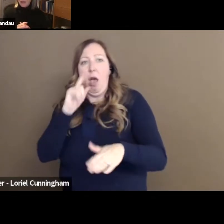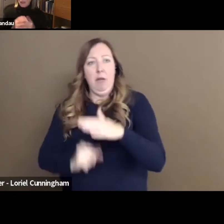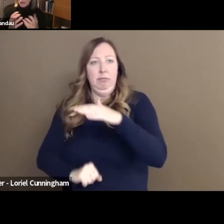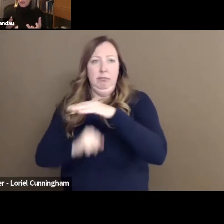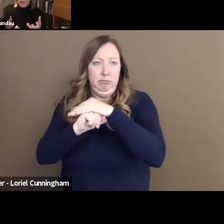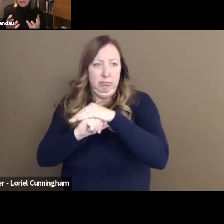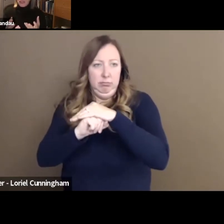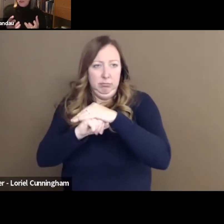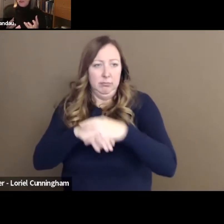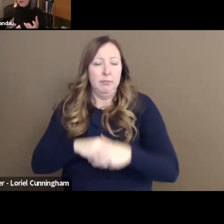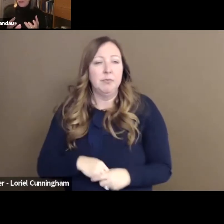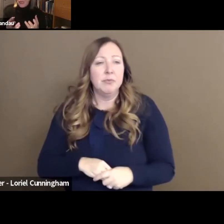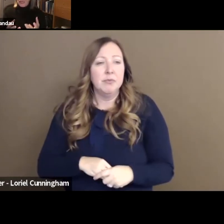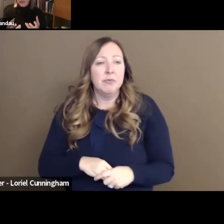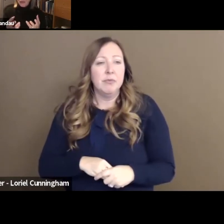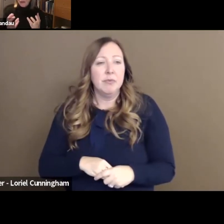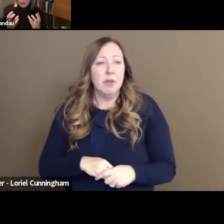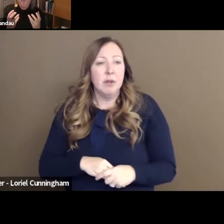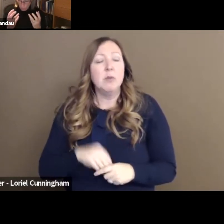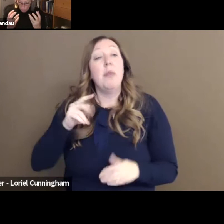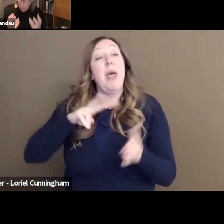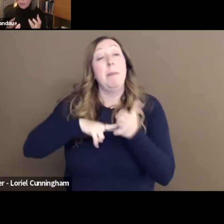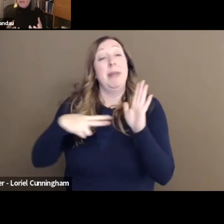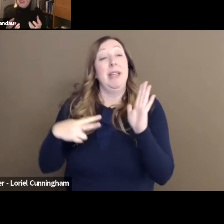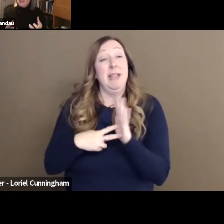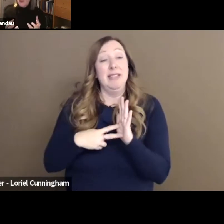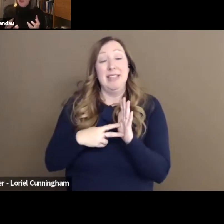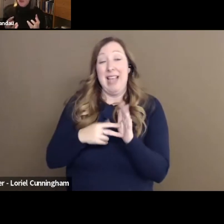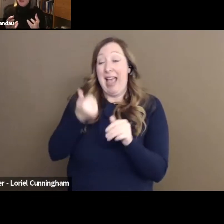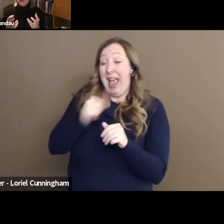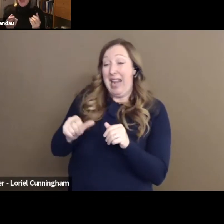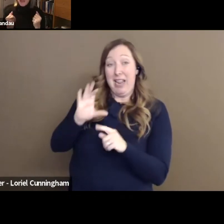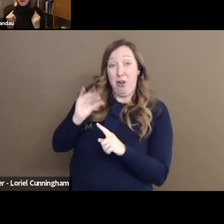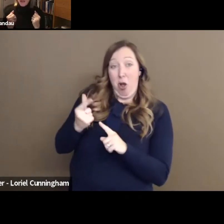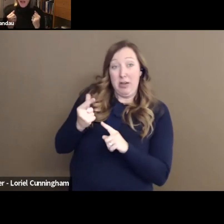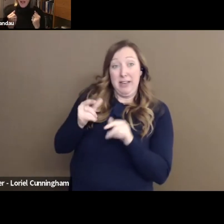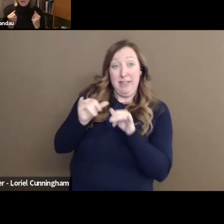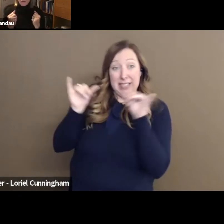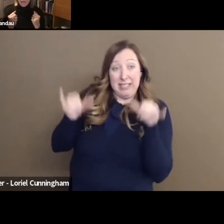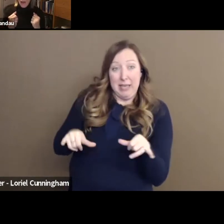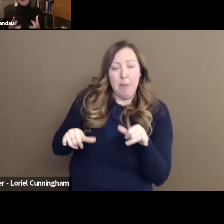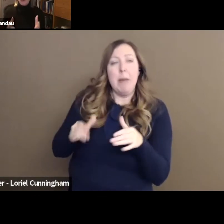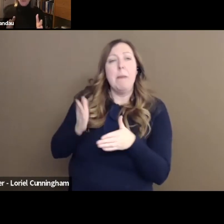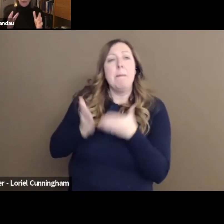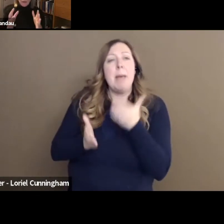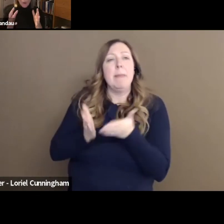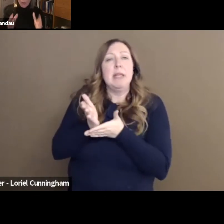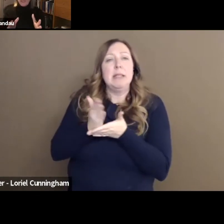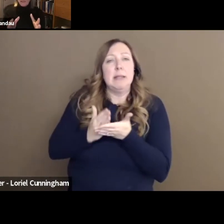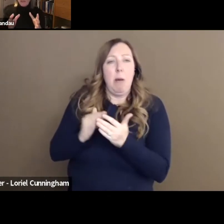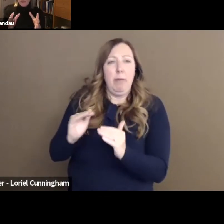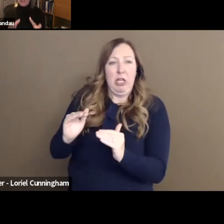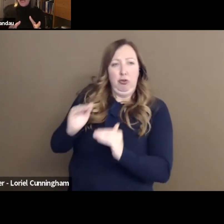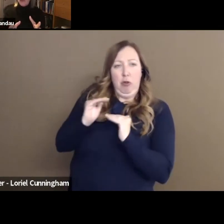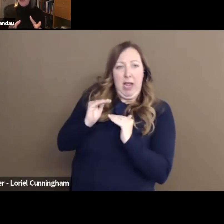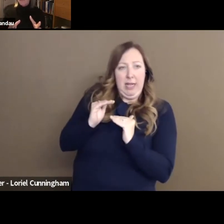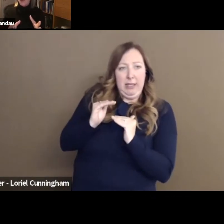constraints internal to any cognitive system that have the outcomes